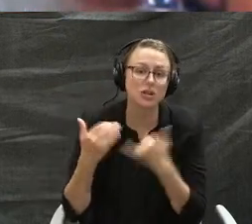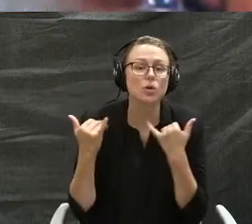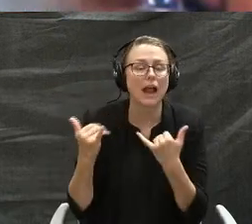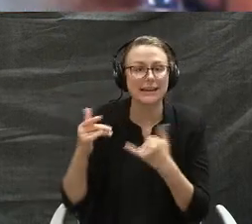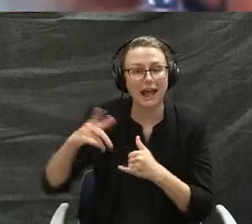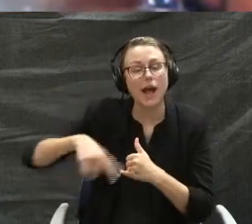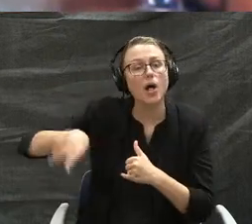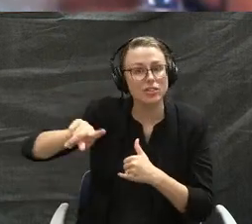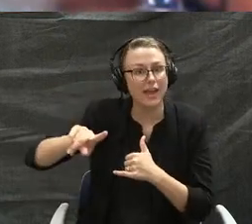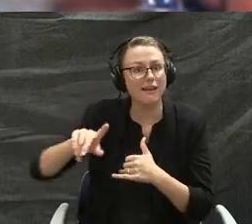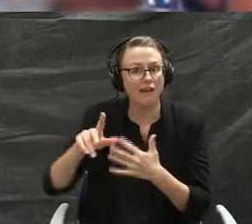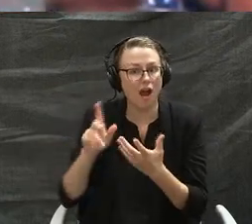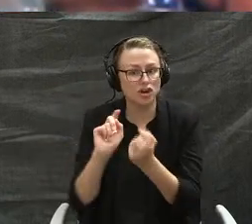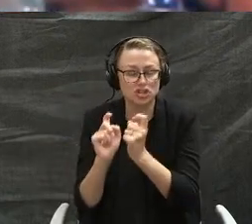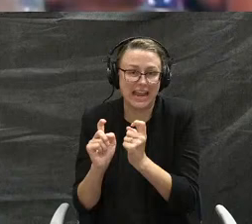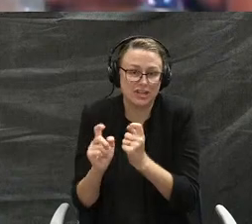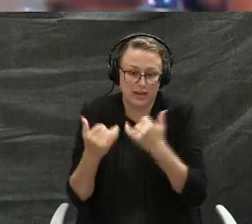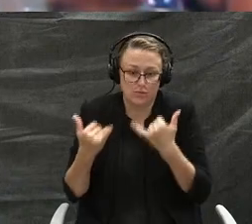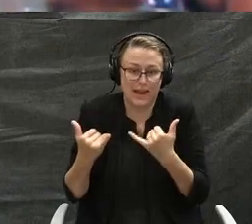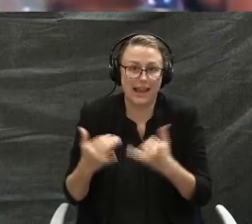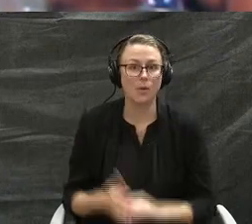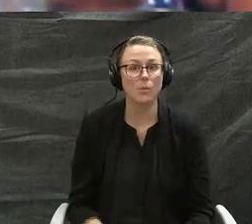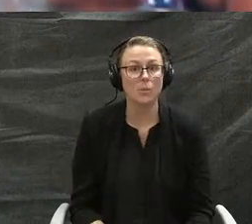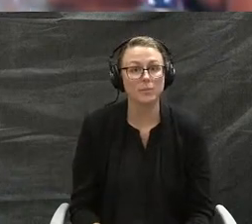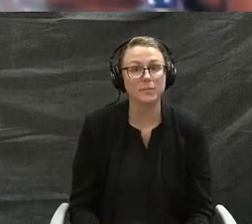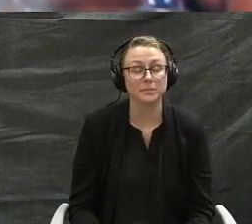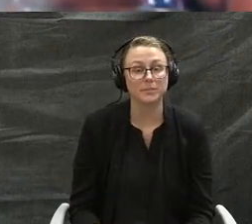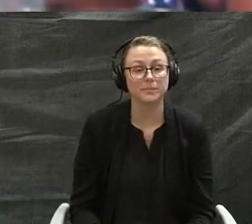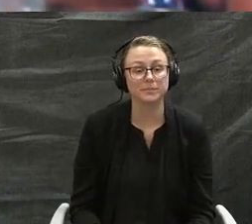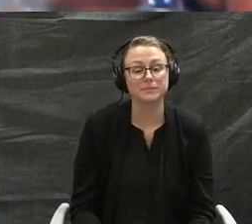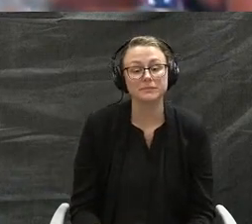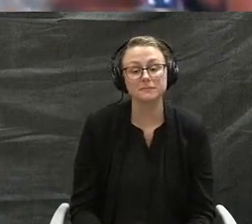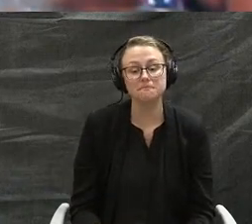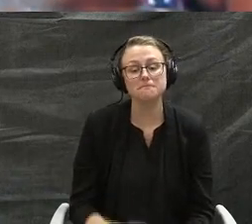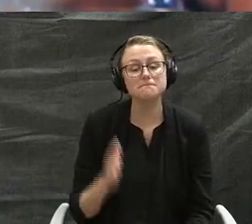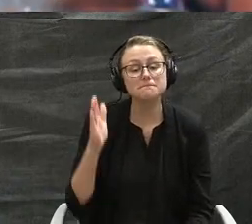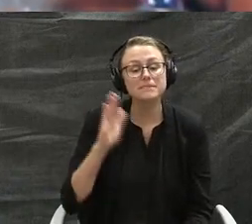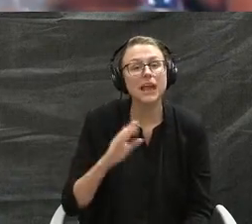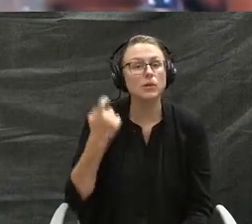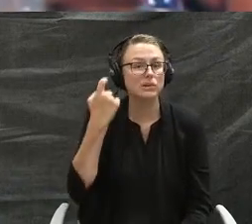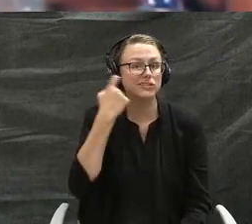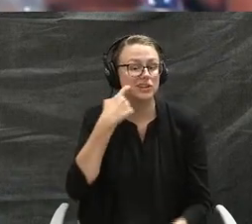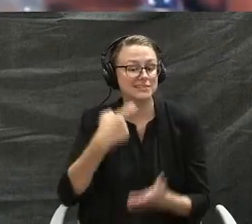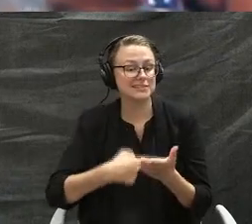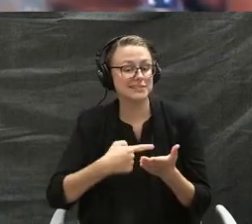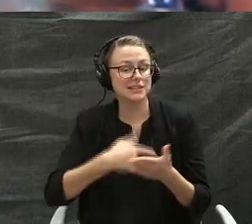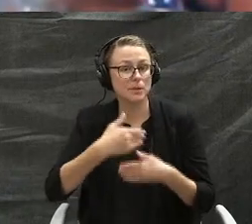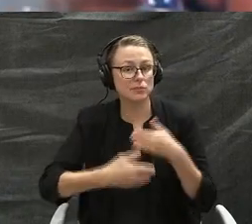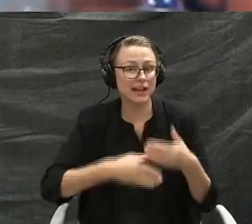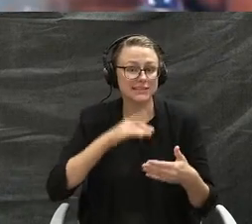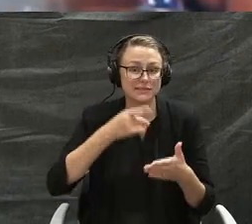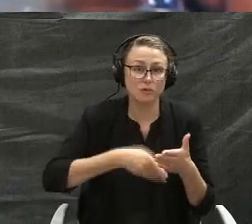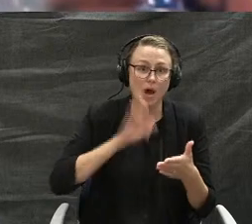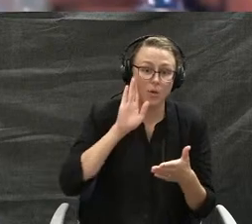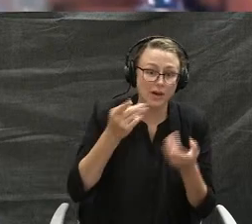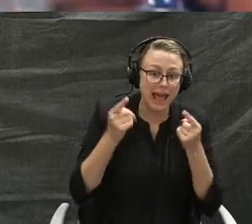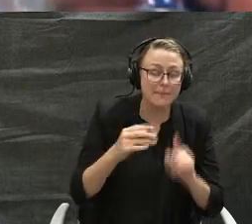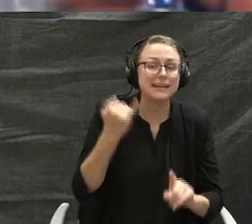some revisions on that. And then we just outlined the process of what would happen if we are informed of a lab confirmed